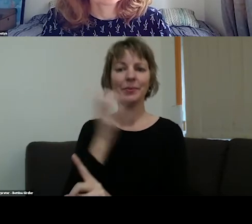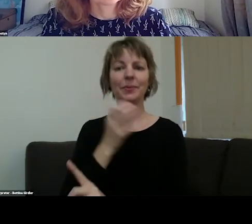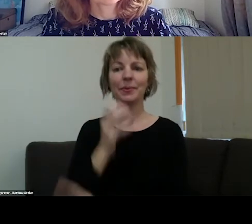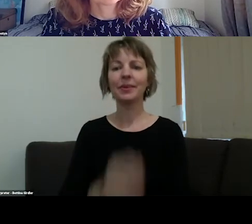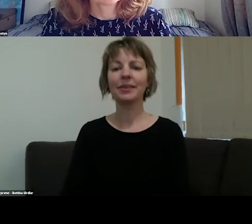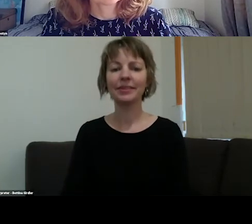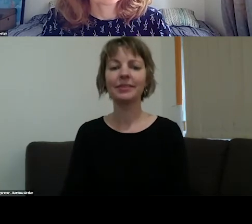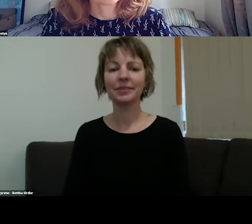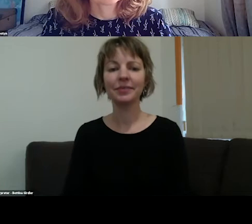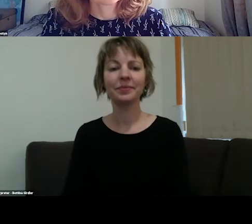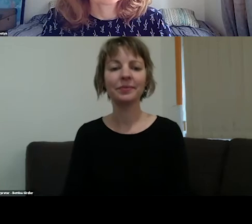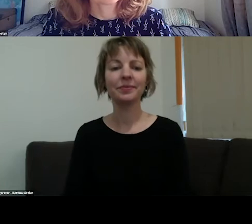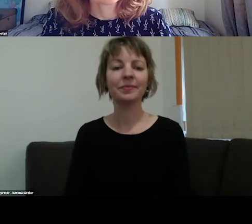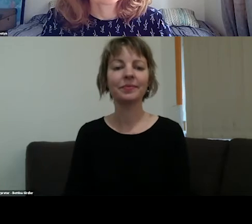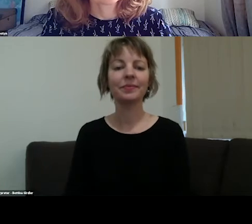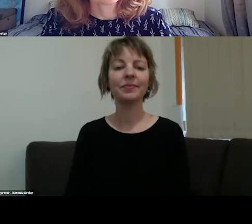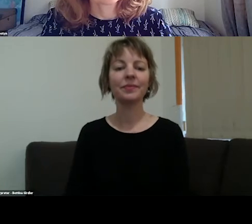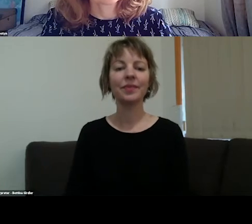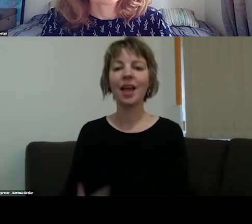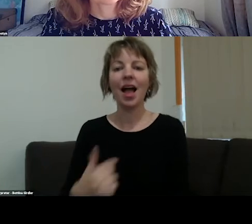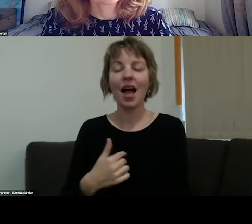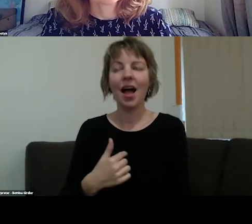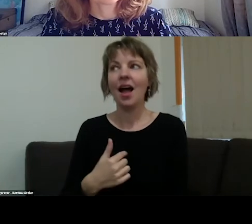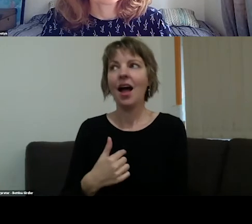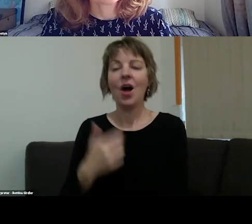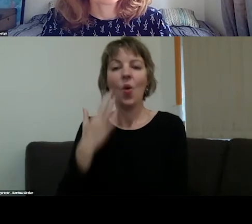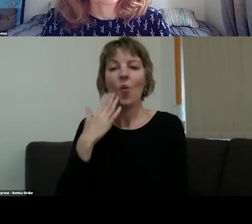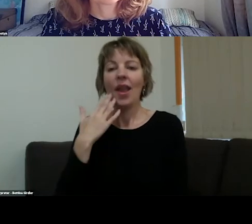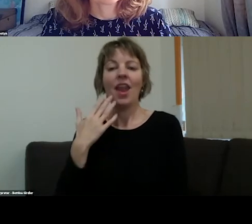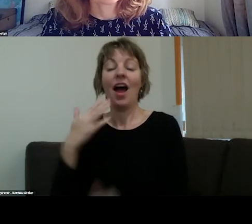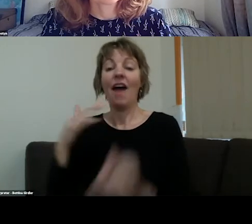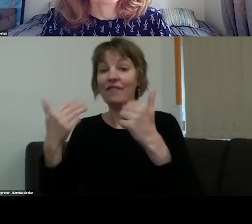you know, I would leave going wow, I feel great, I feel like, you know,